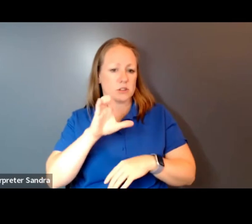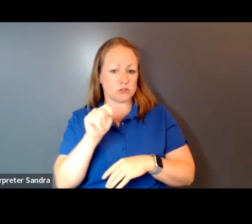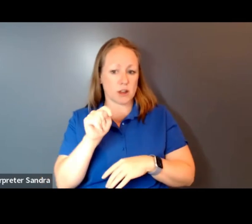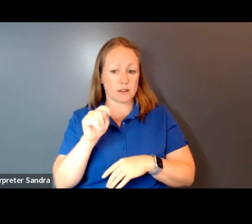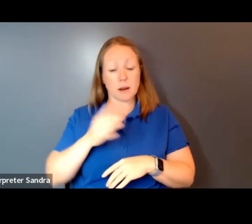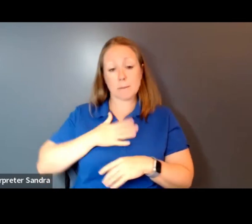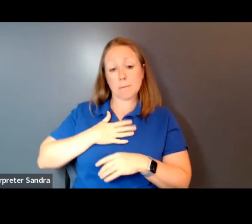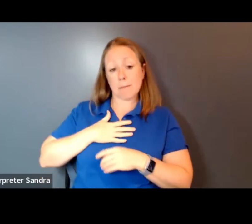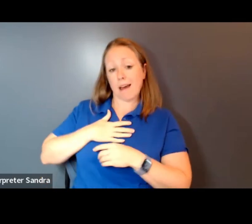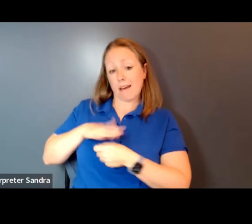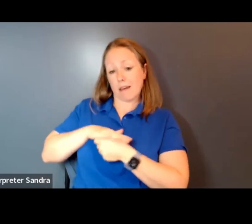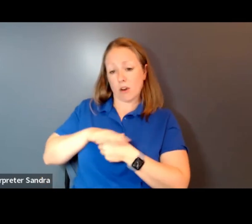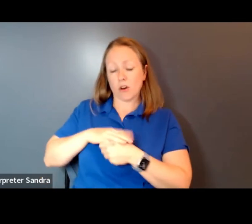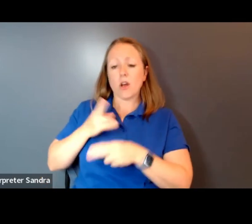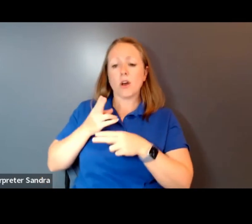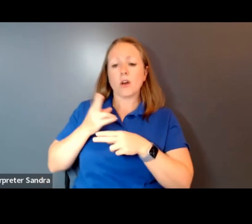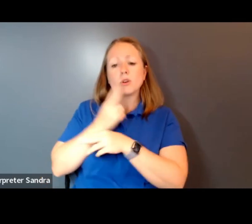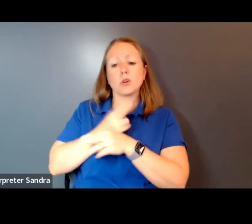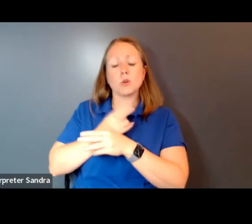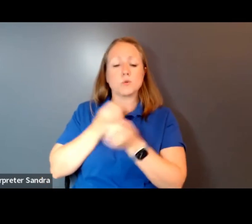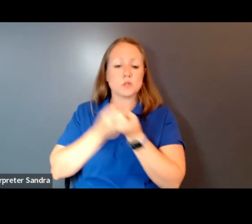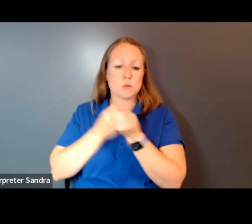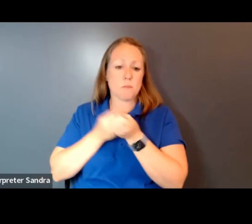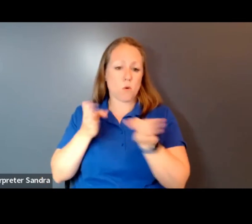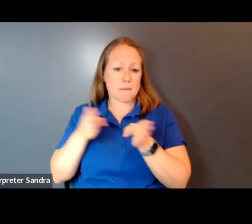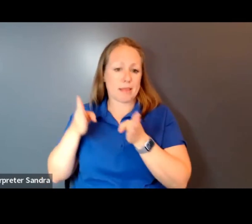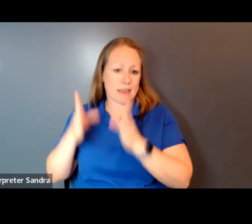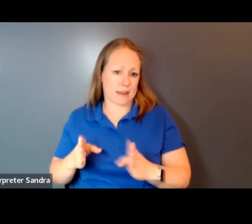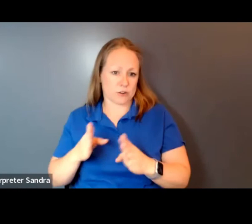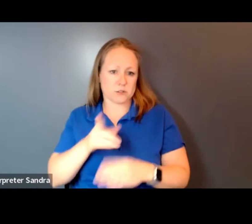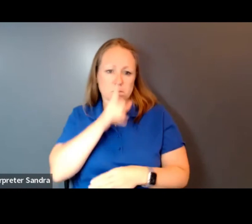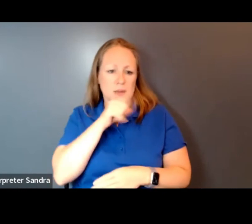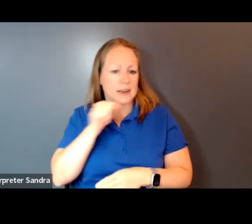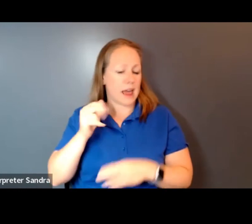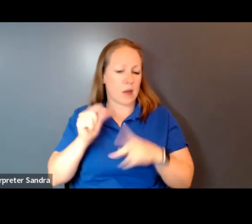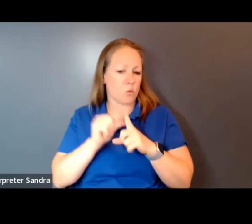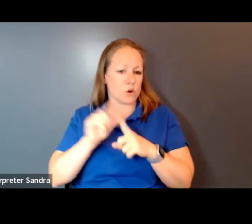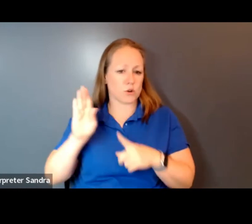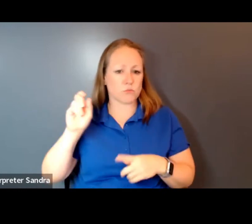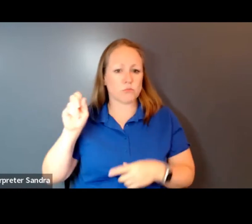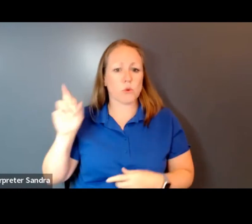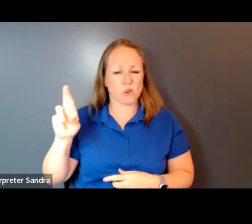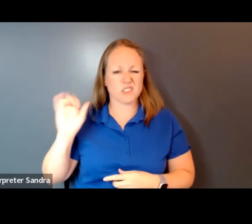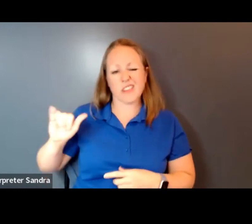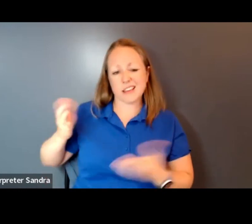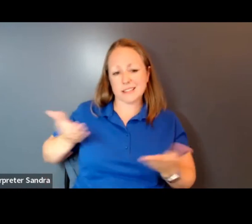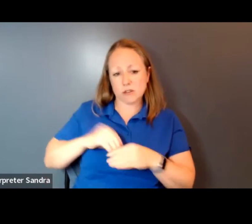support brokers in Minnesota. So as I was saying, life is very